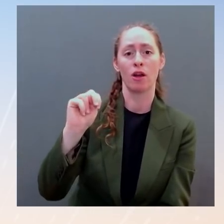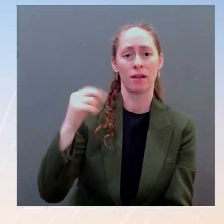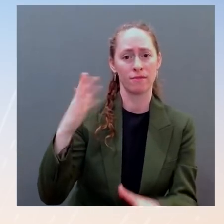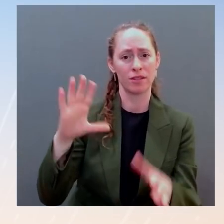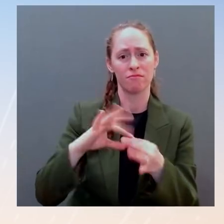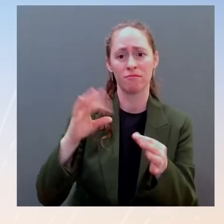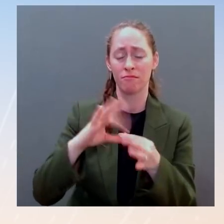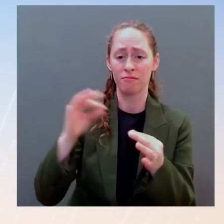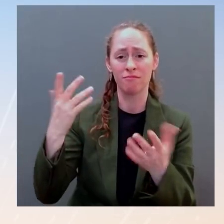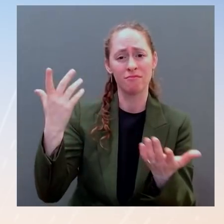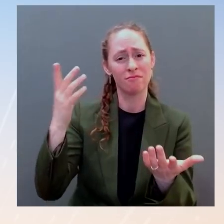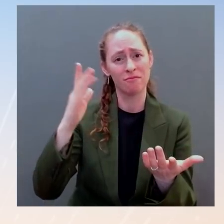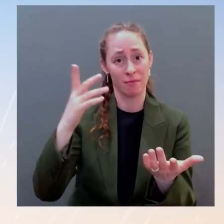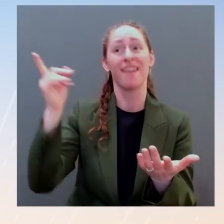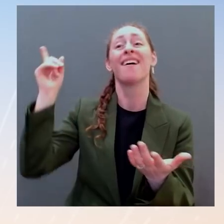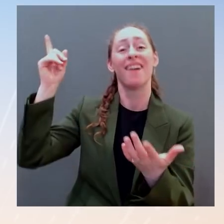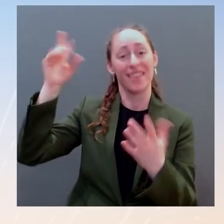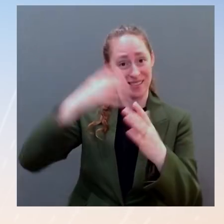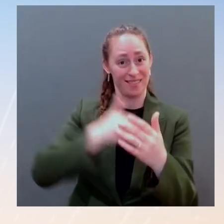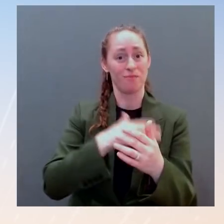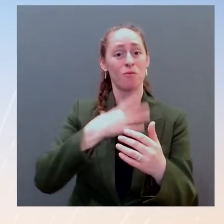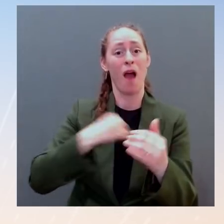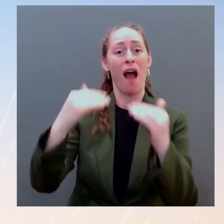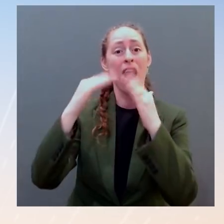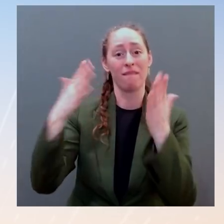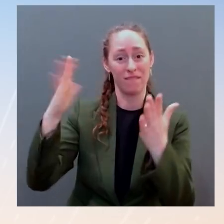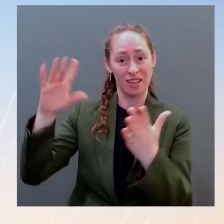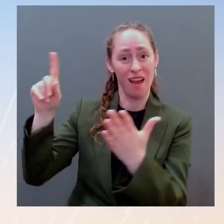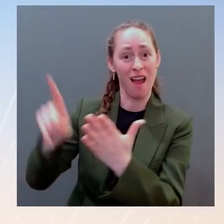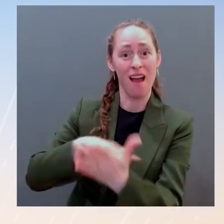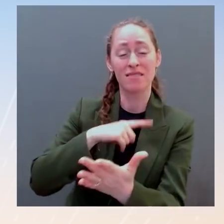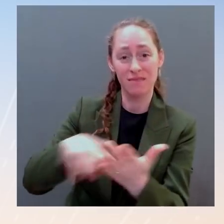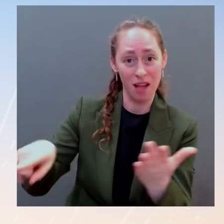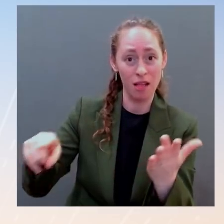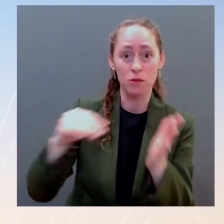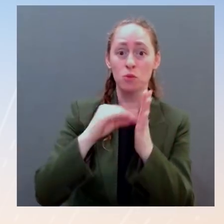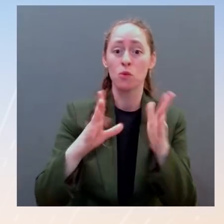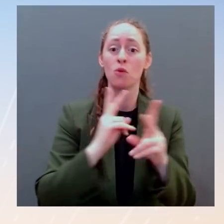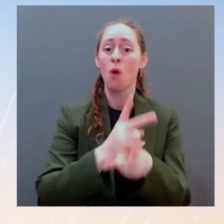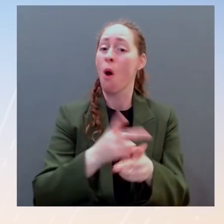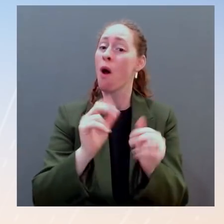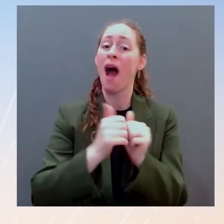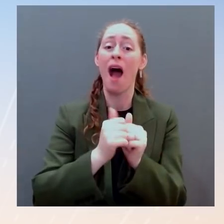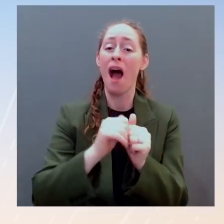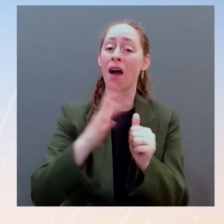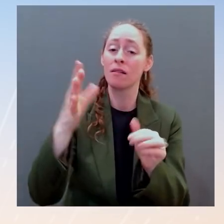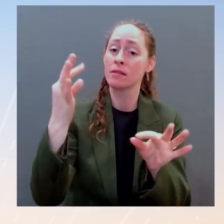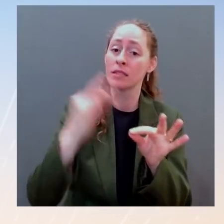and it could use that same exact authority to cancel student debt permanently. Does the White House agree with that view?